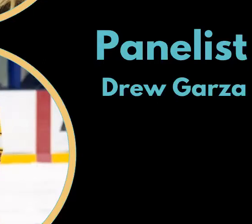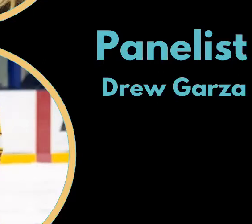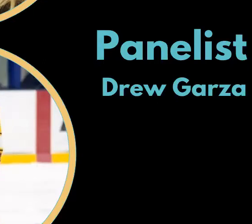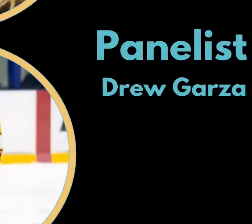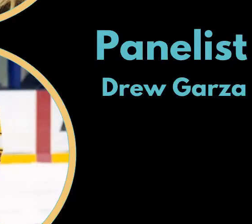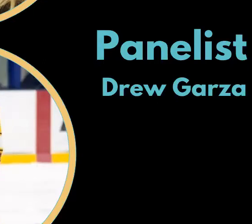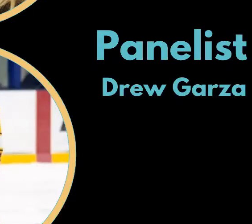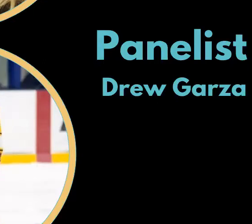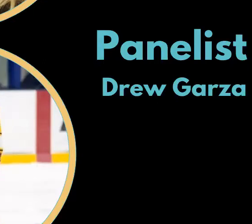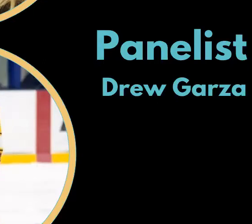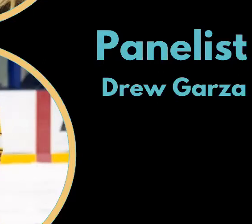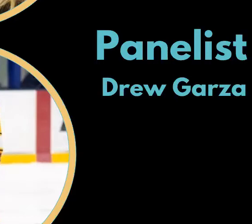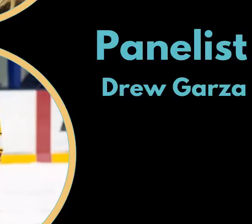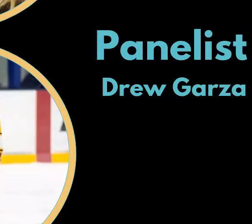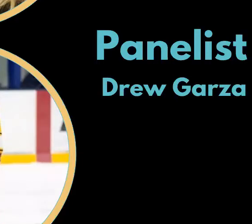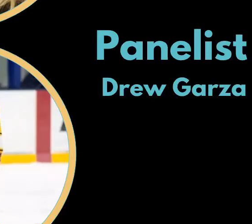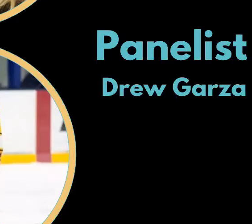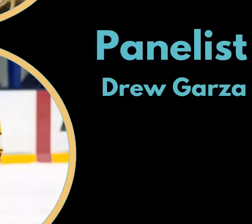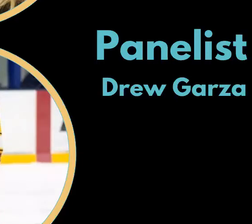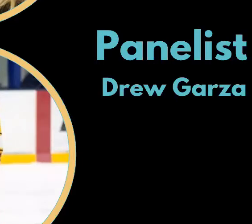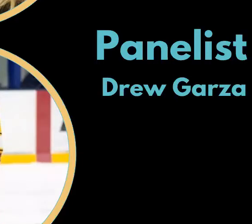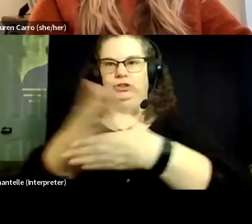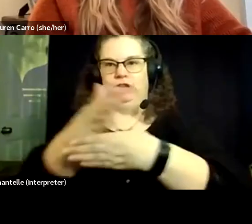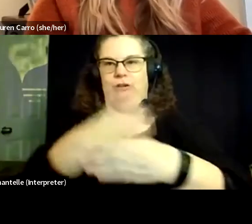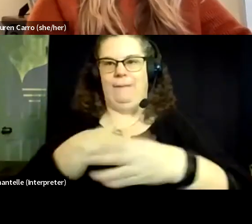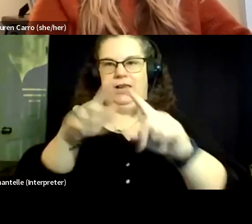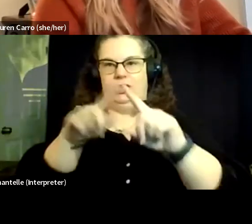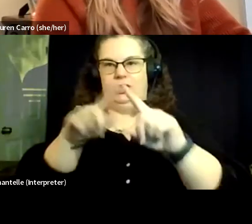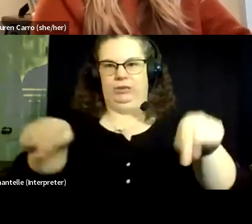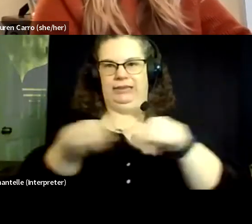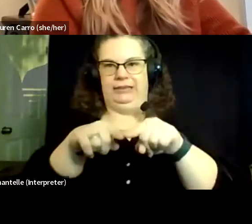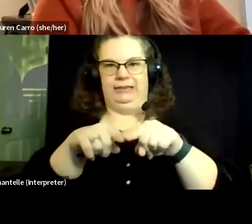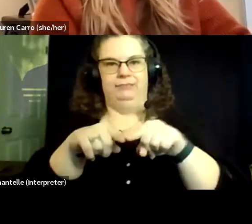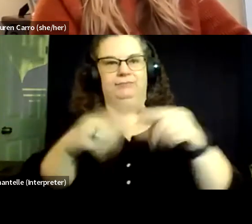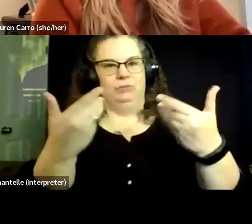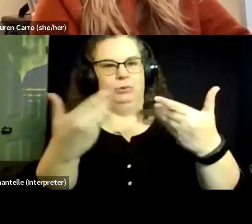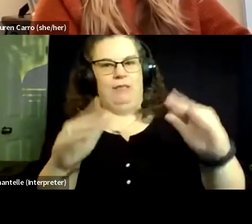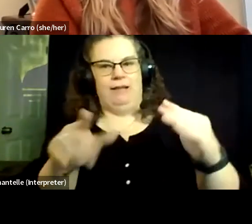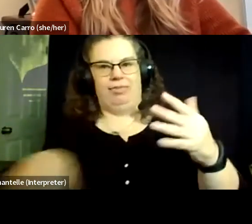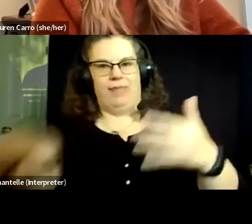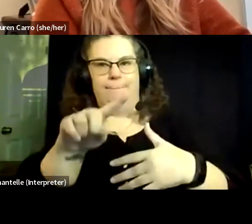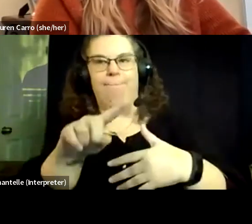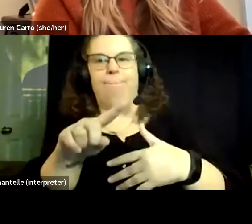my camera and stop sharing my screen to let these guys take over and